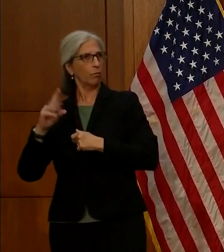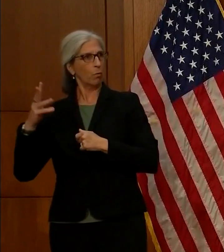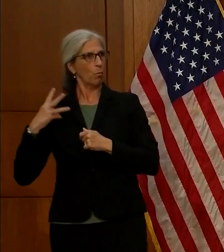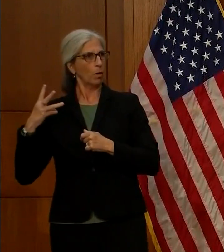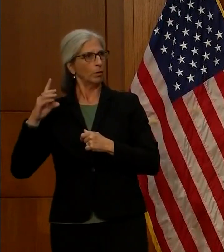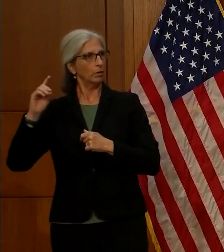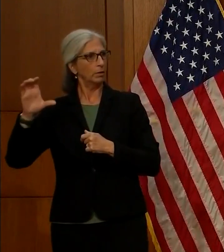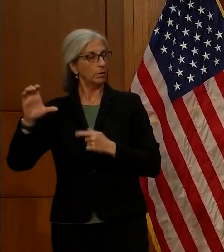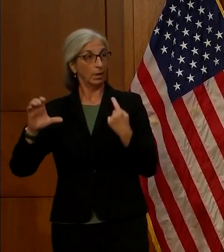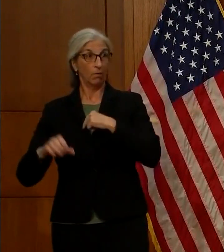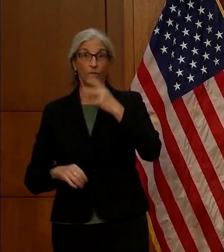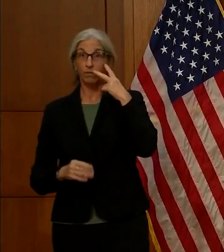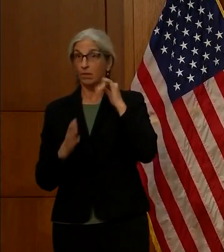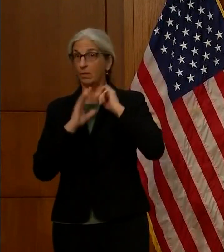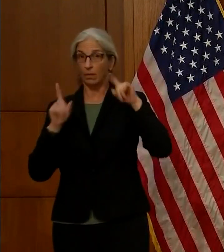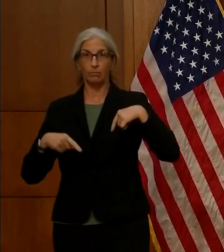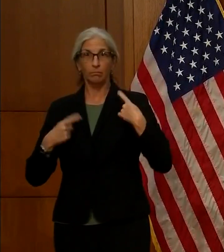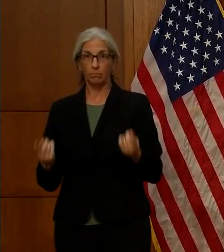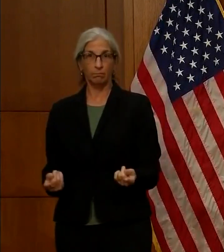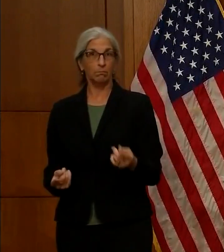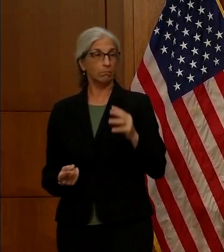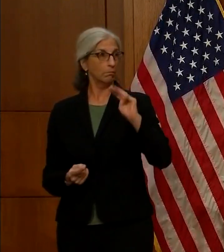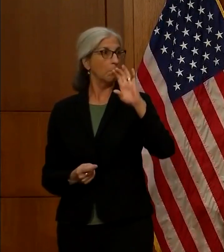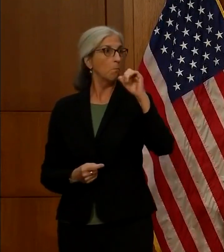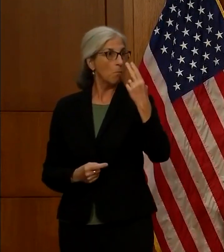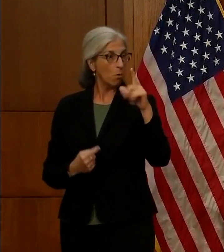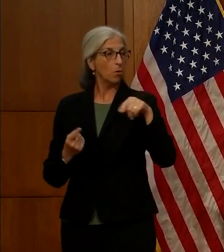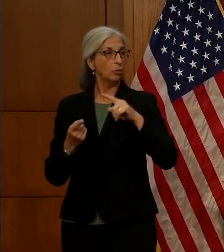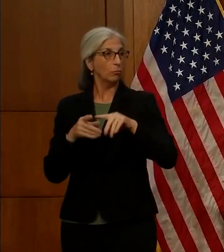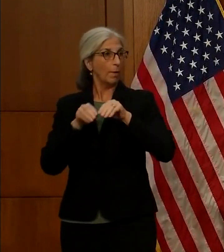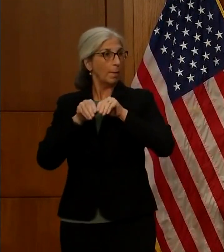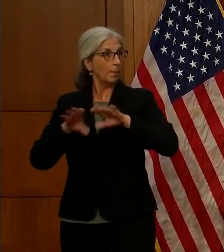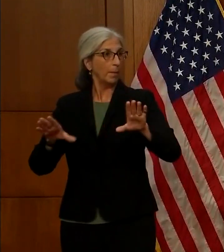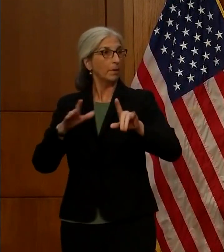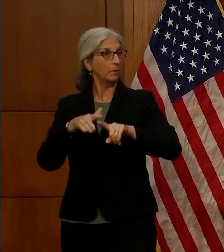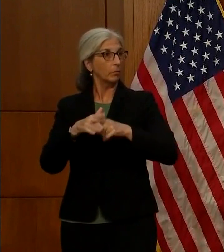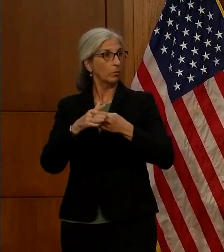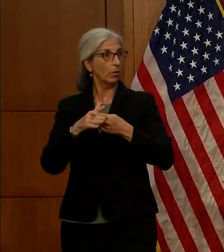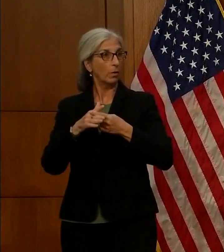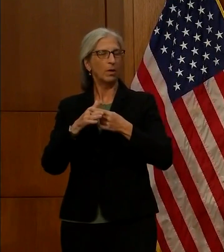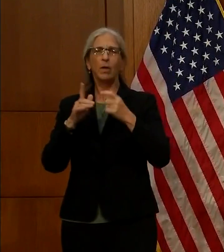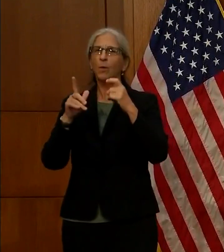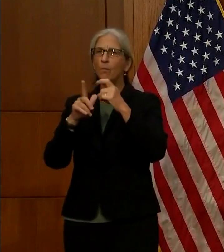MIXED MESSAGES COMING OUT OF WASHINGTON WHICH WE'VE BEEN SEEING SINCE THE BEGINNING OF